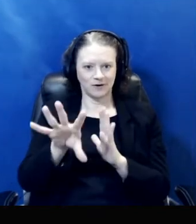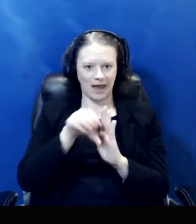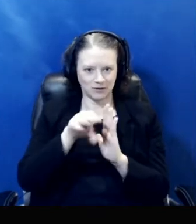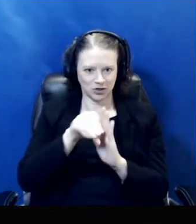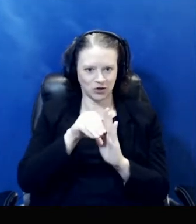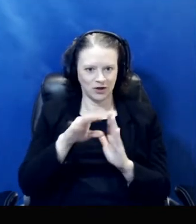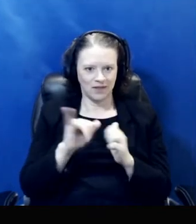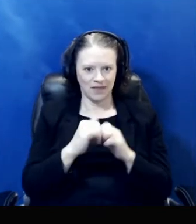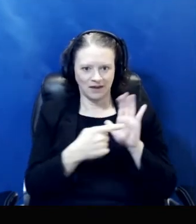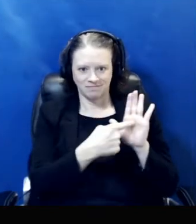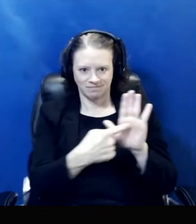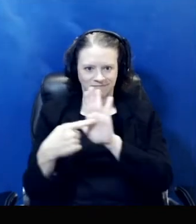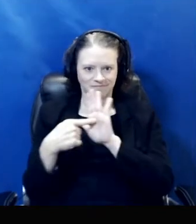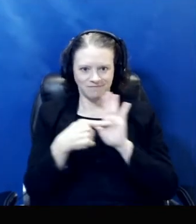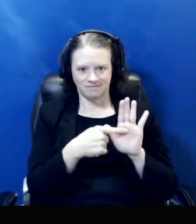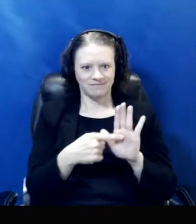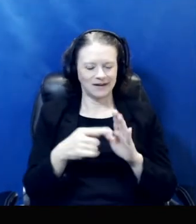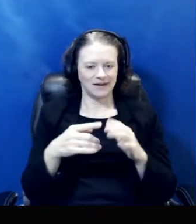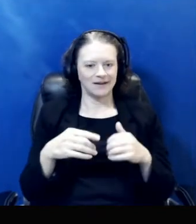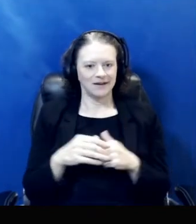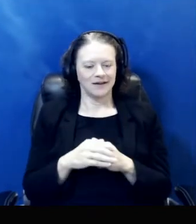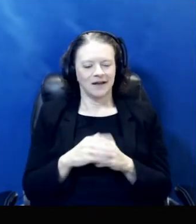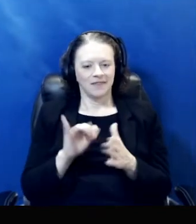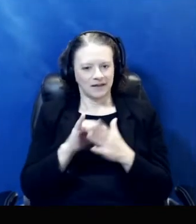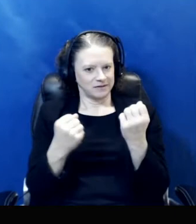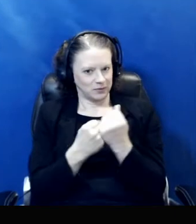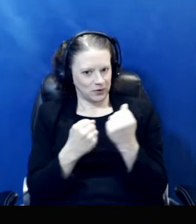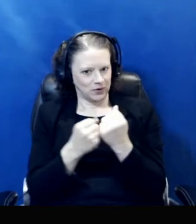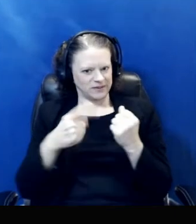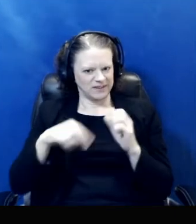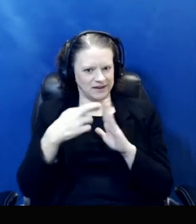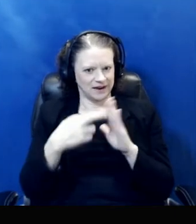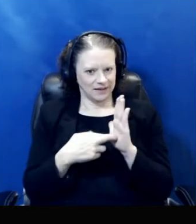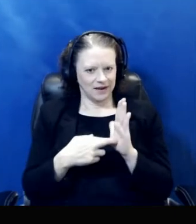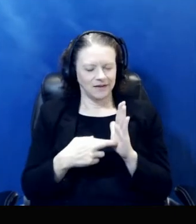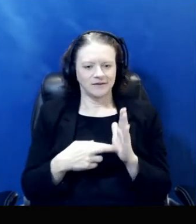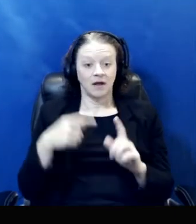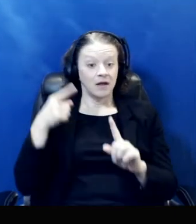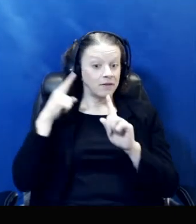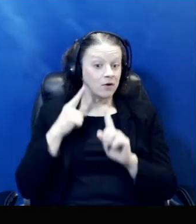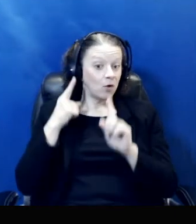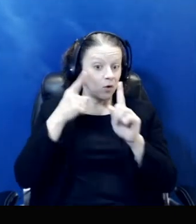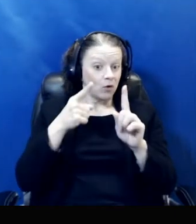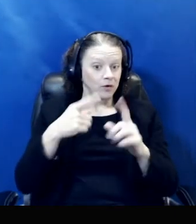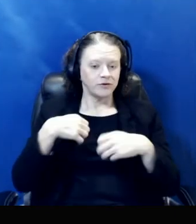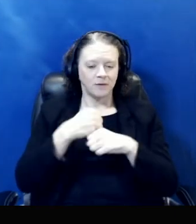These are intended to, not only create more clarity about what a guideline is referring to,